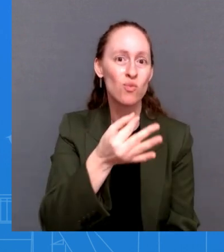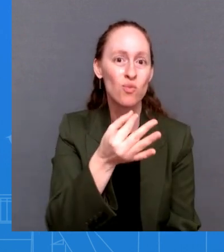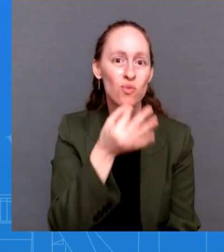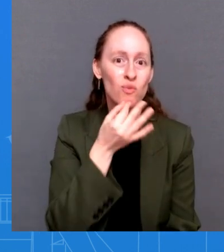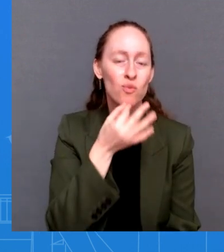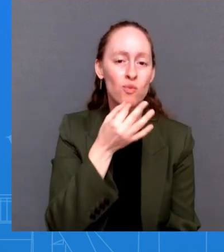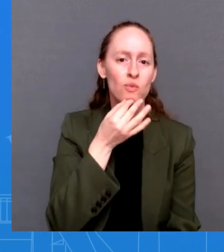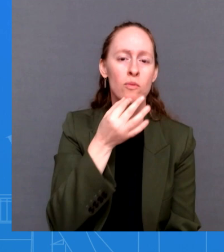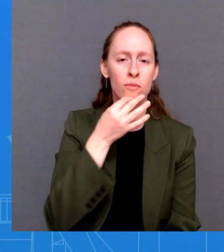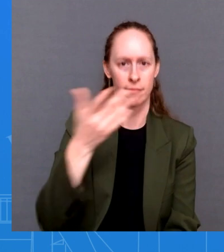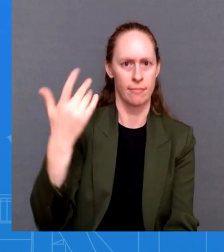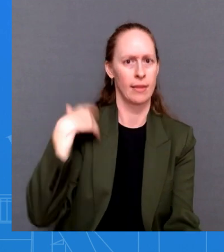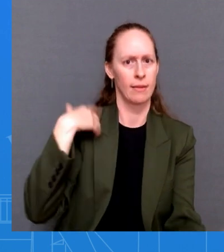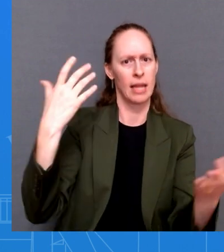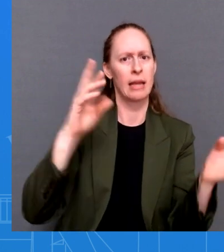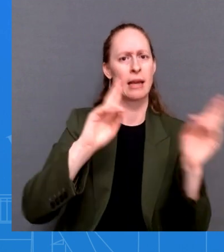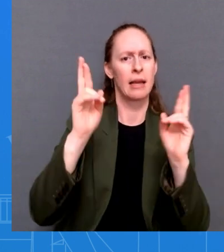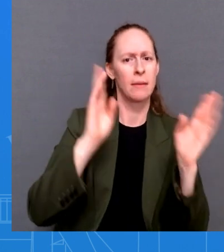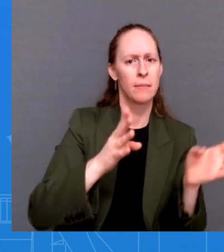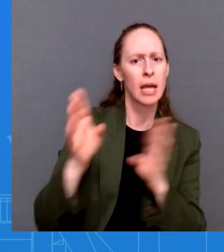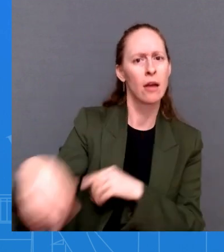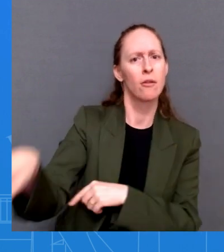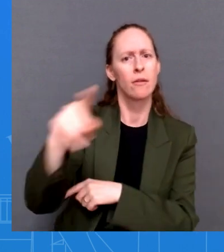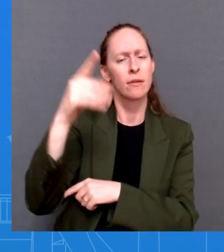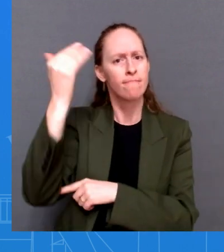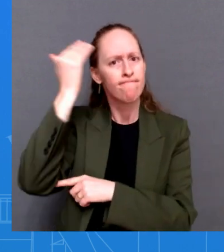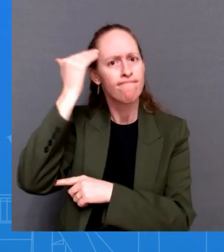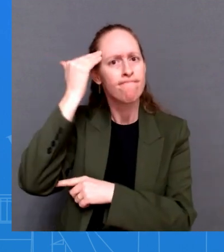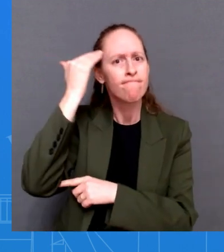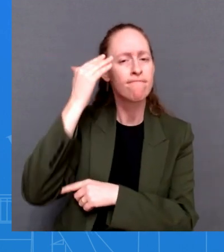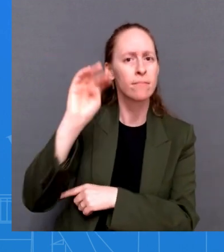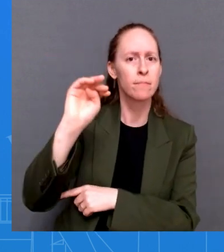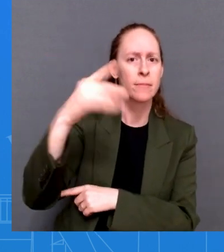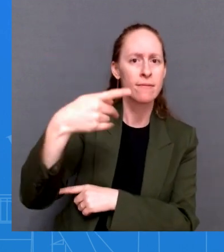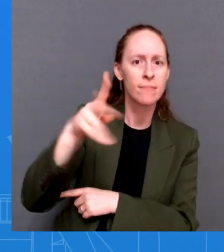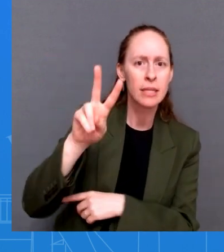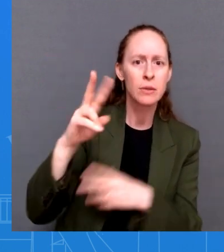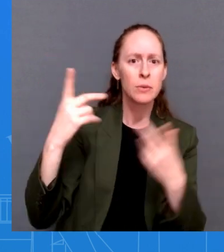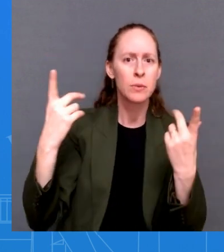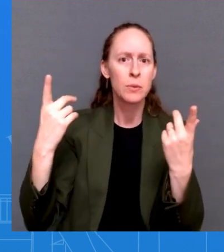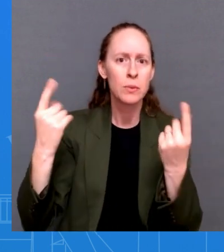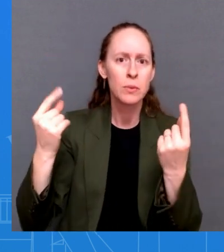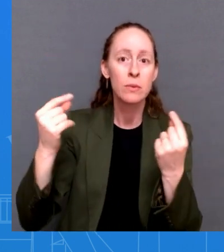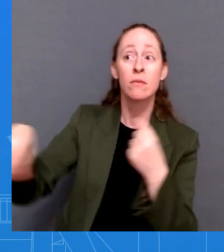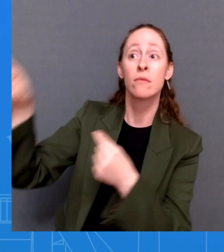staff and students at colleges and universities, we will continue to provide the necessary information